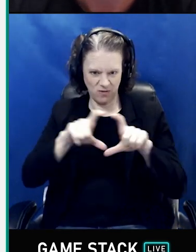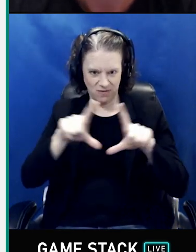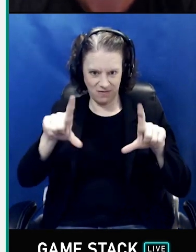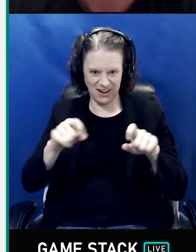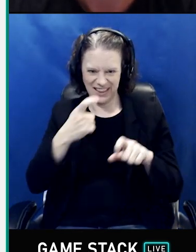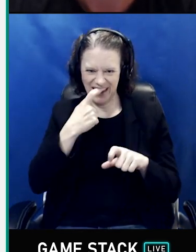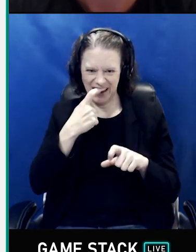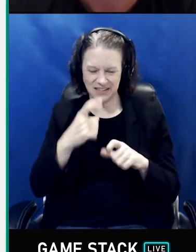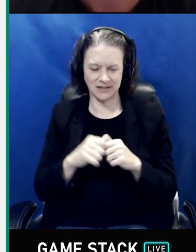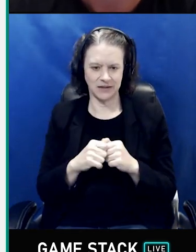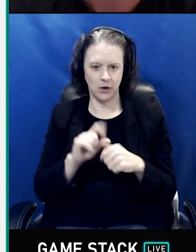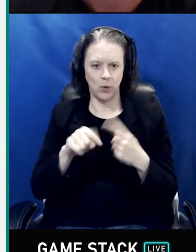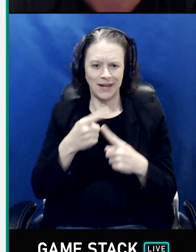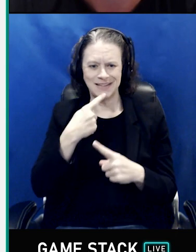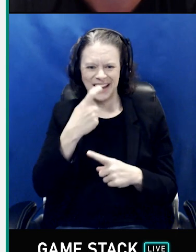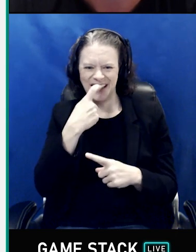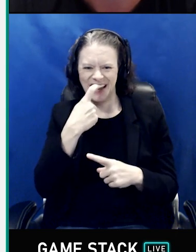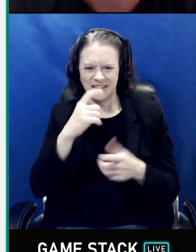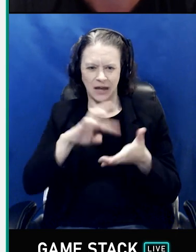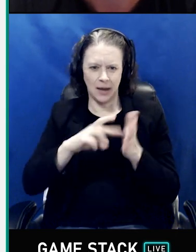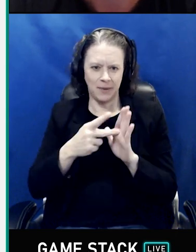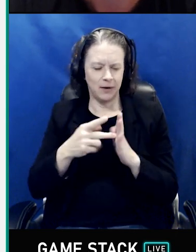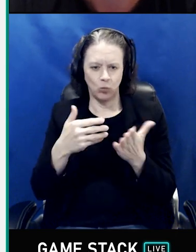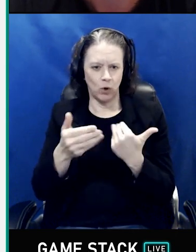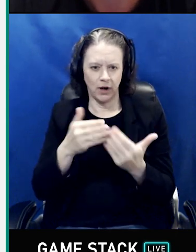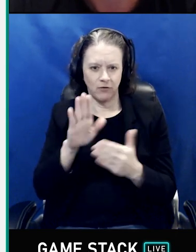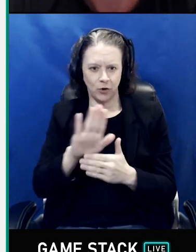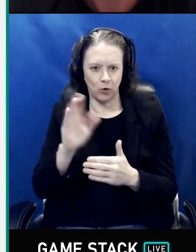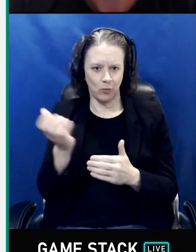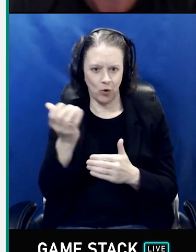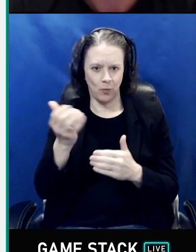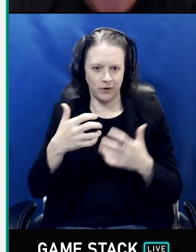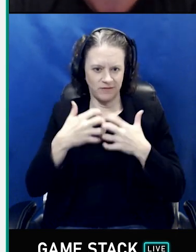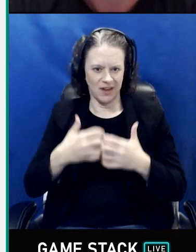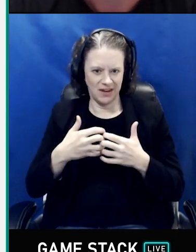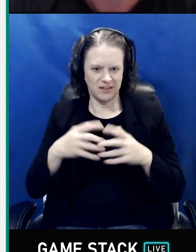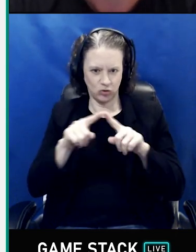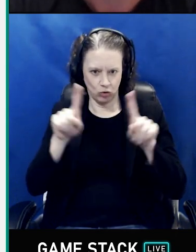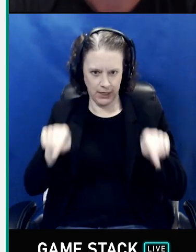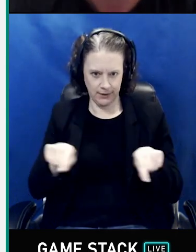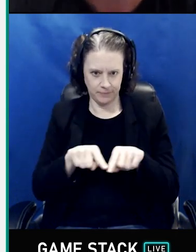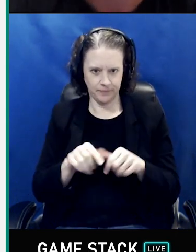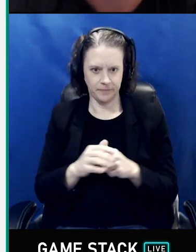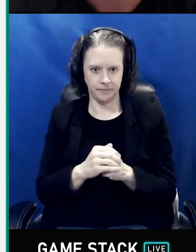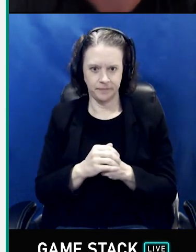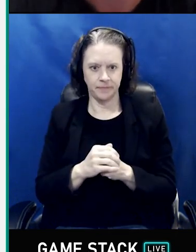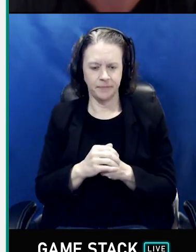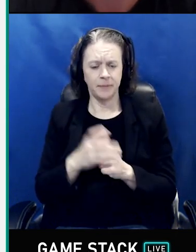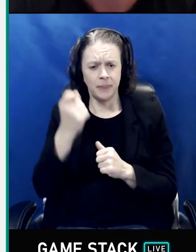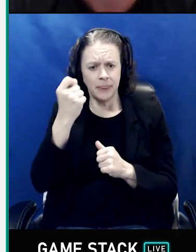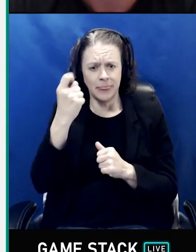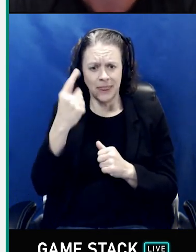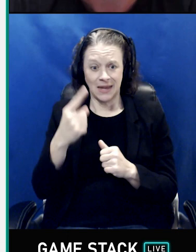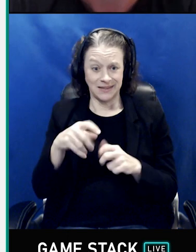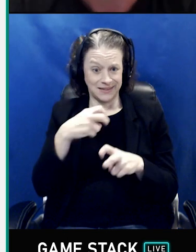I refer to the screen of the mobile device. As you can imagine, it's fairly difficult to navigate this